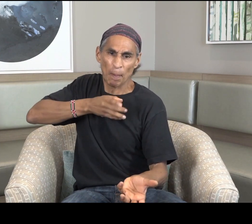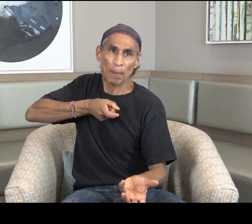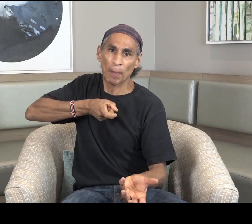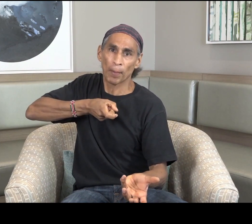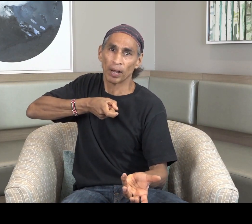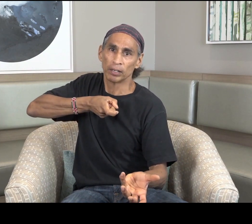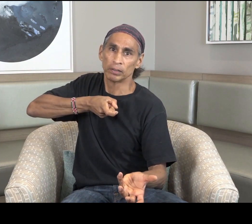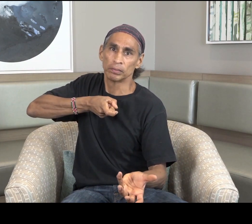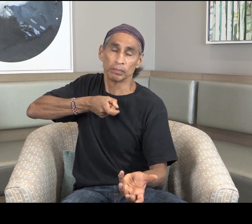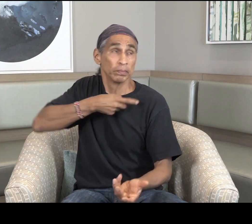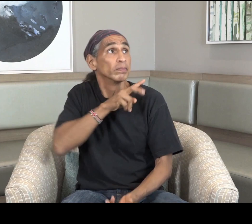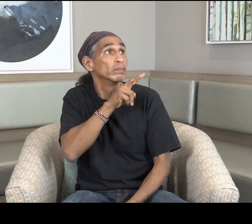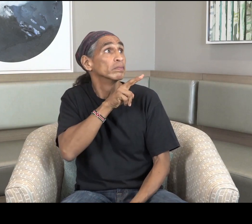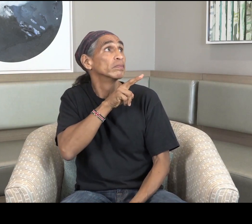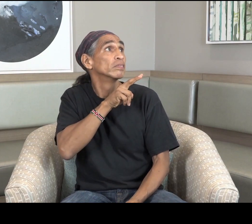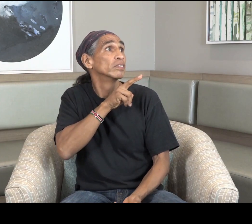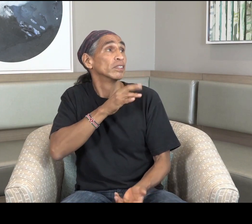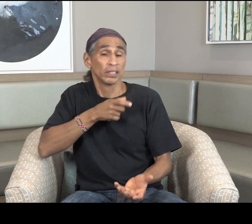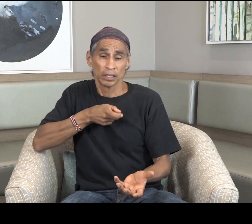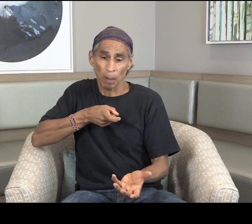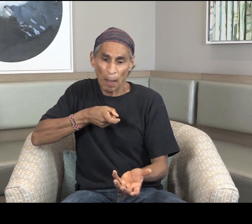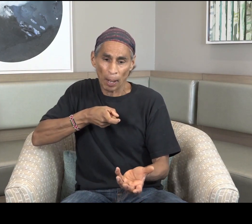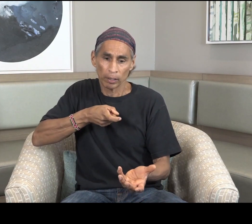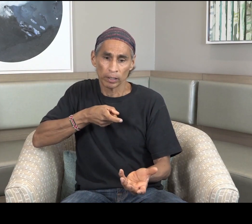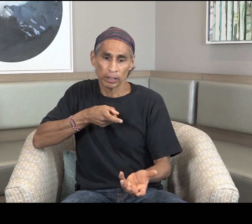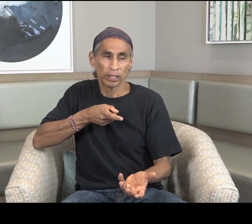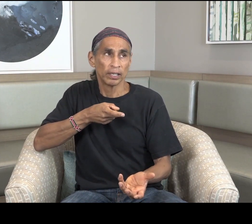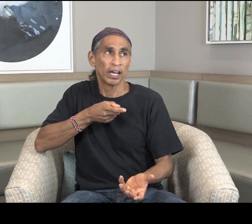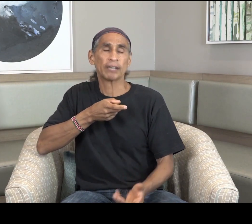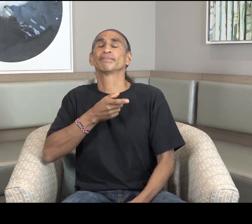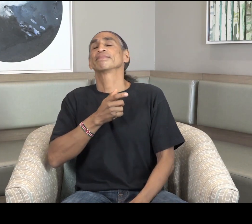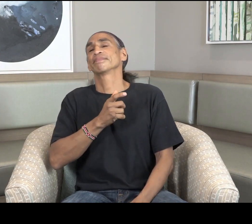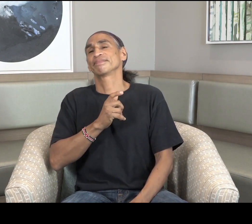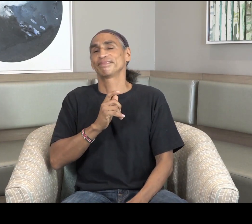pointing a gun at me, you know saying something. I clearly didn’t understand what he was saying so